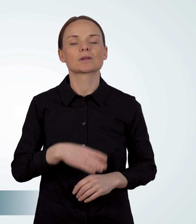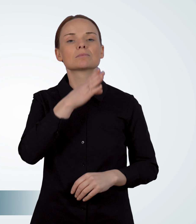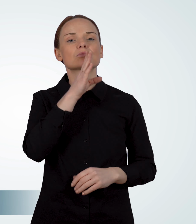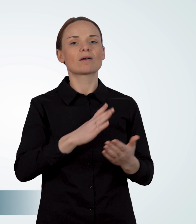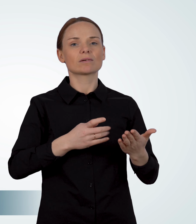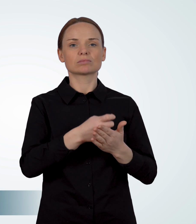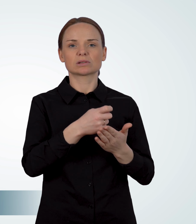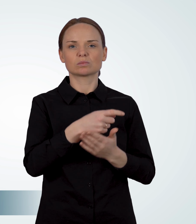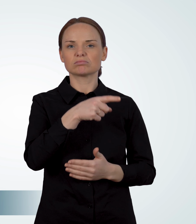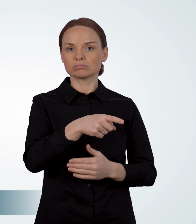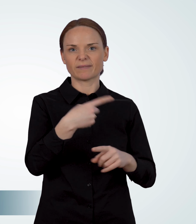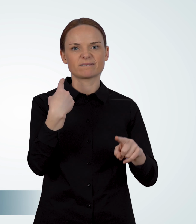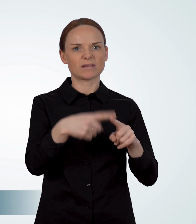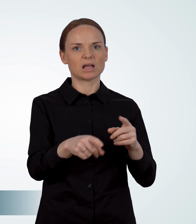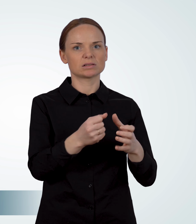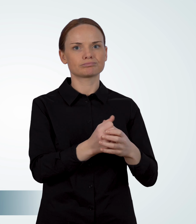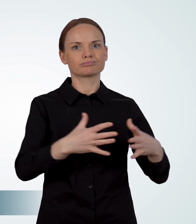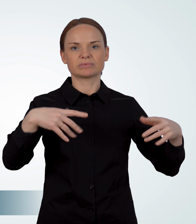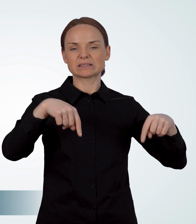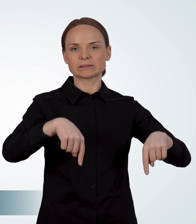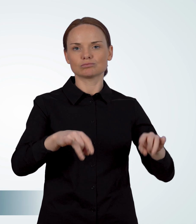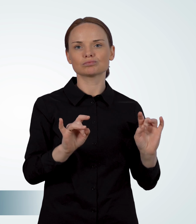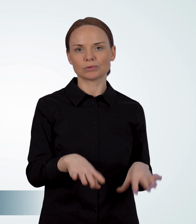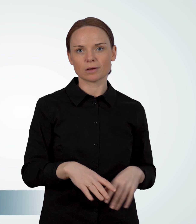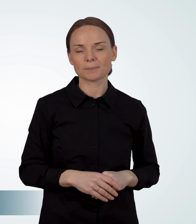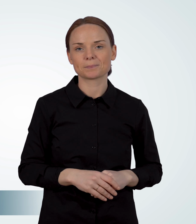Private rentals are the fastest growing housing sector in Australia.